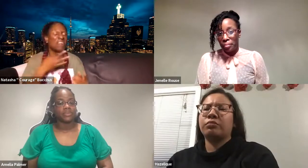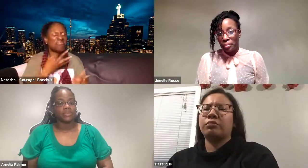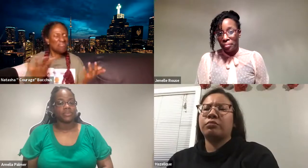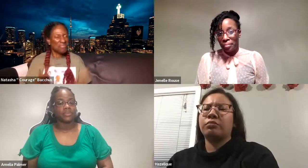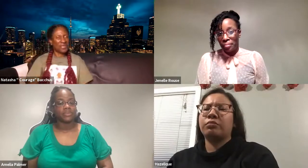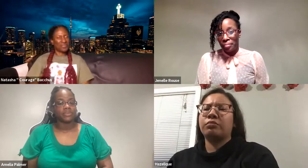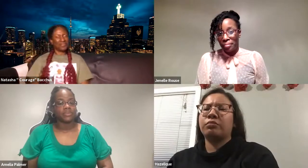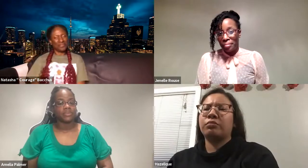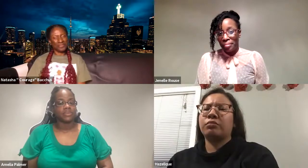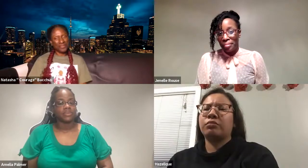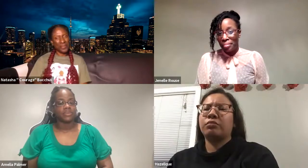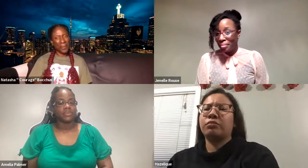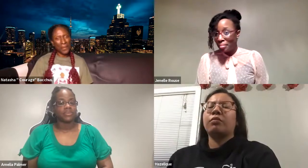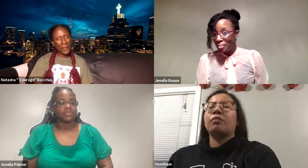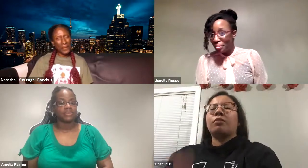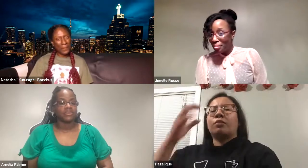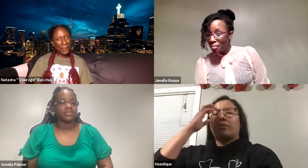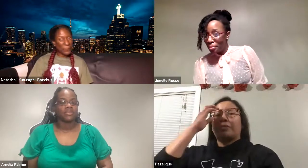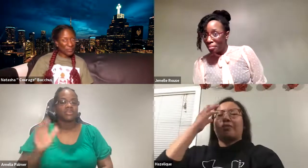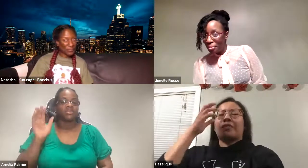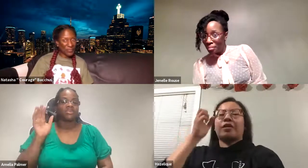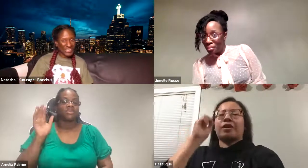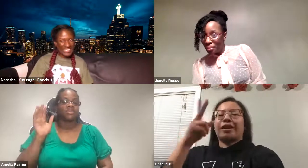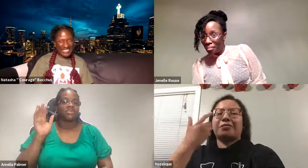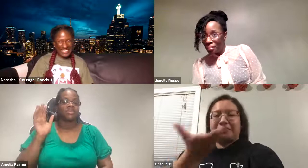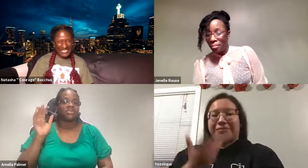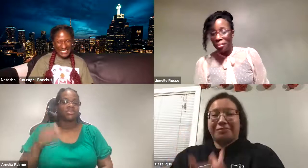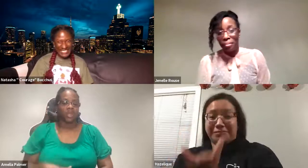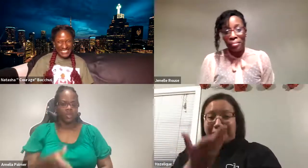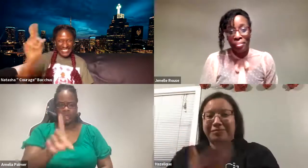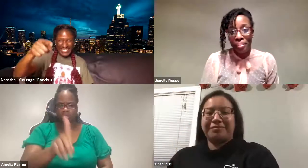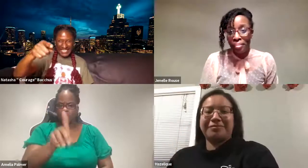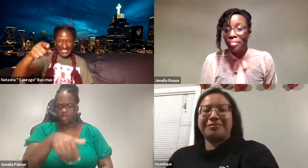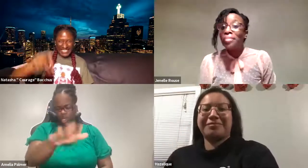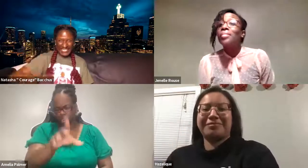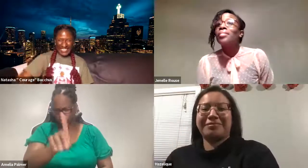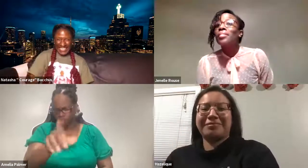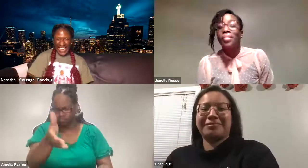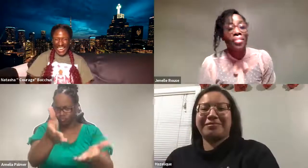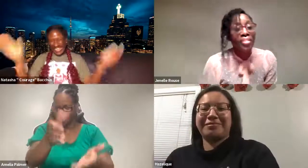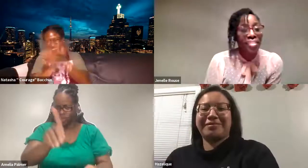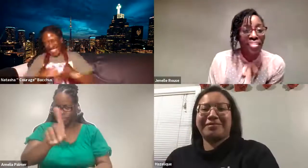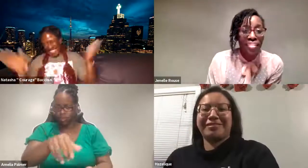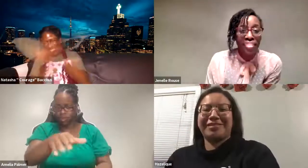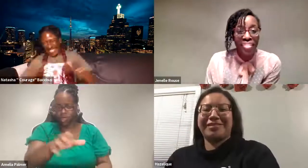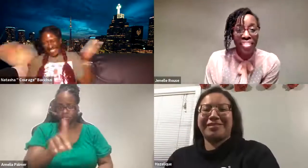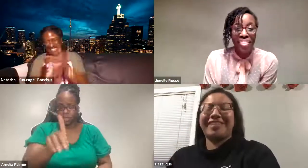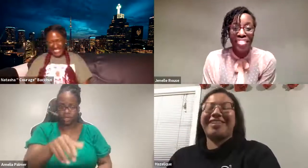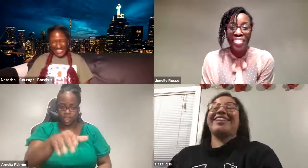the people that you're communicating with, but i'm just curious about your thoughts. is it possible to translate between the languages? - dominique go ahead says amelia